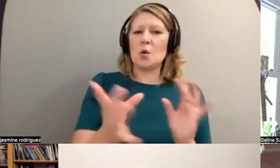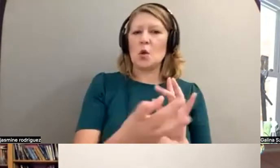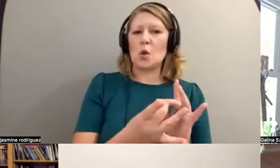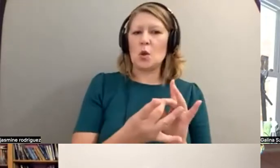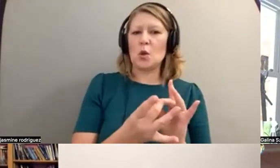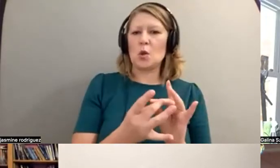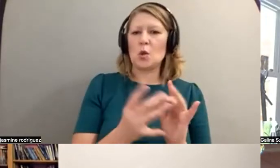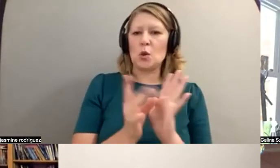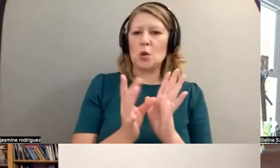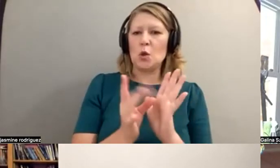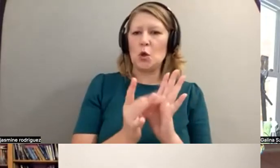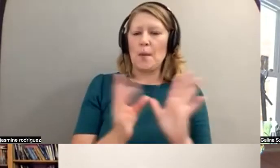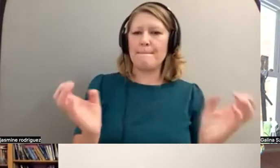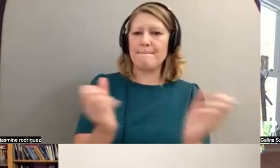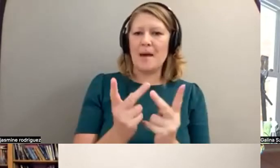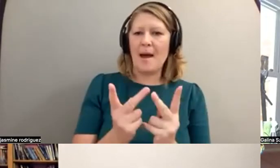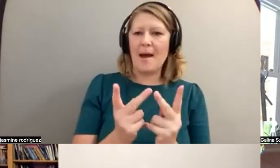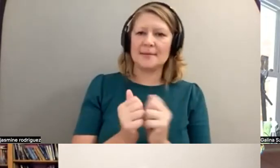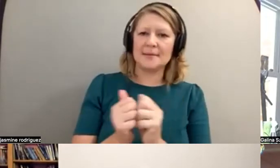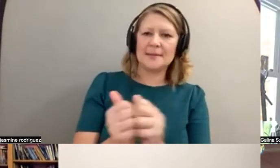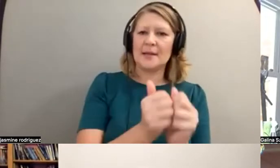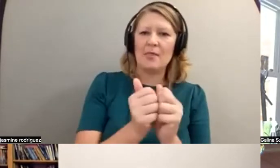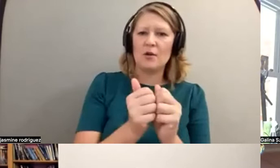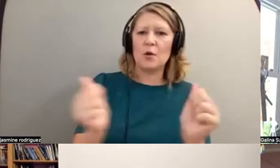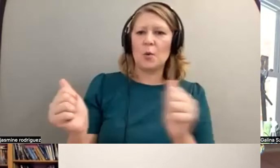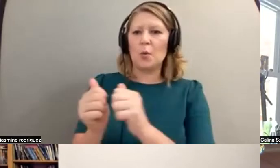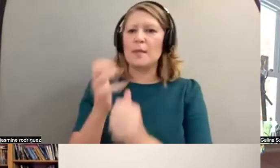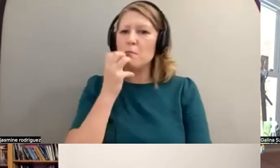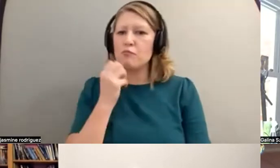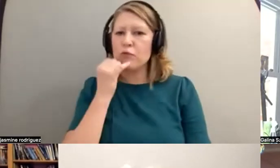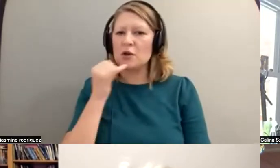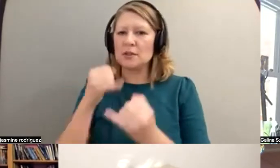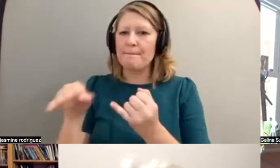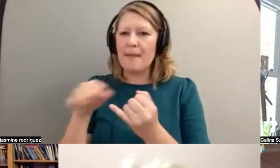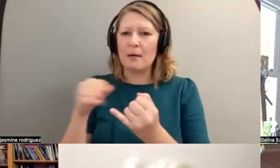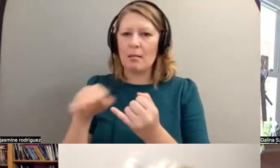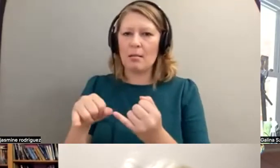make something that's *whole*, in a different way, and more precious than what you started with.